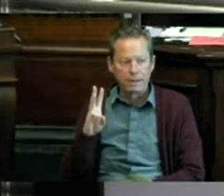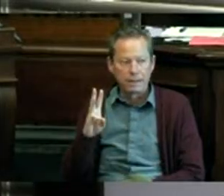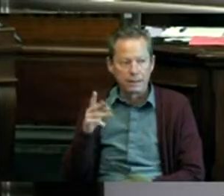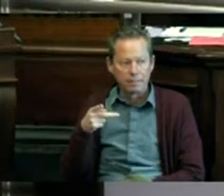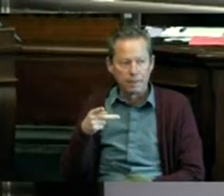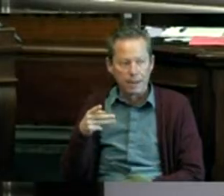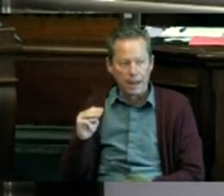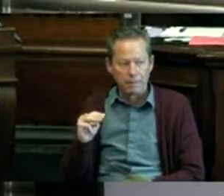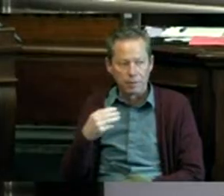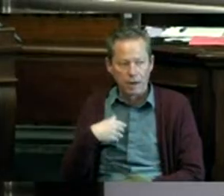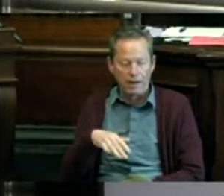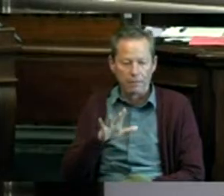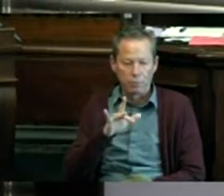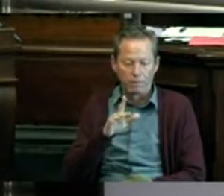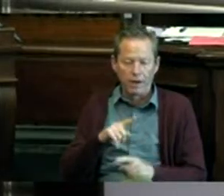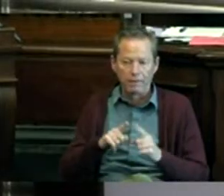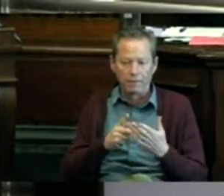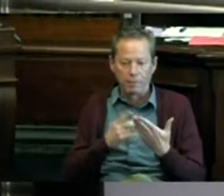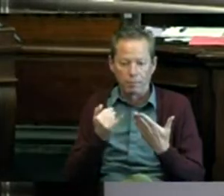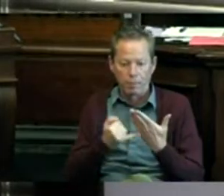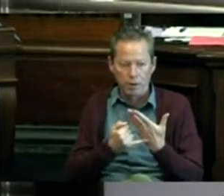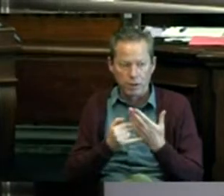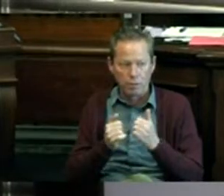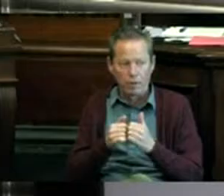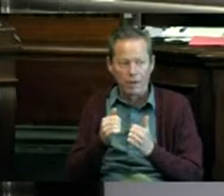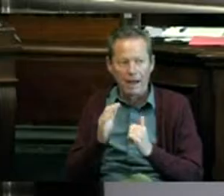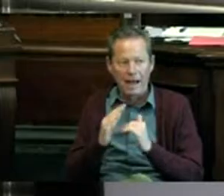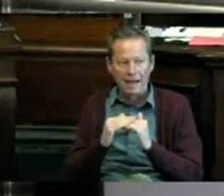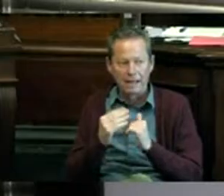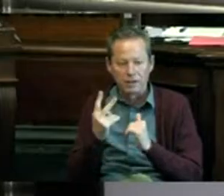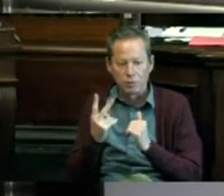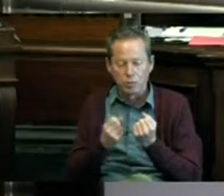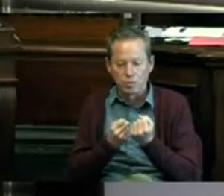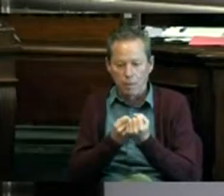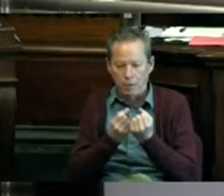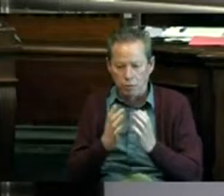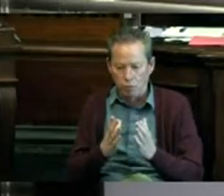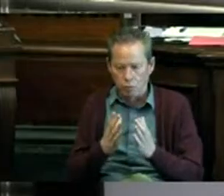at least half an hour every